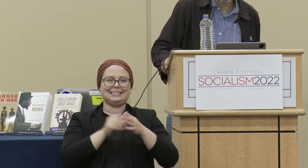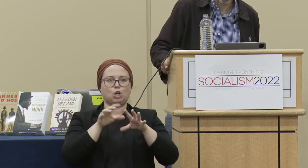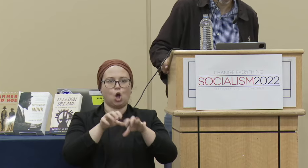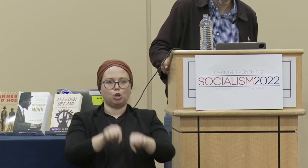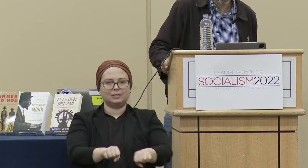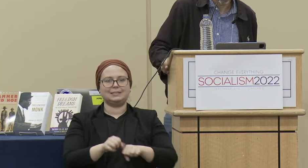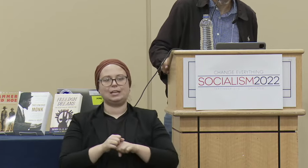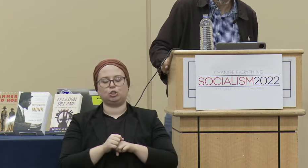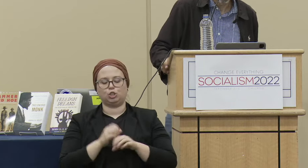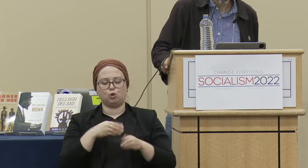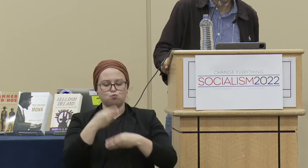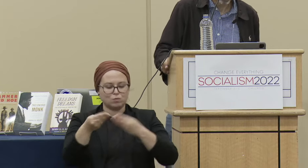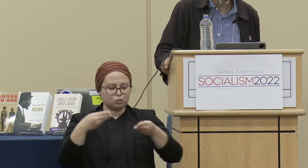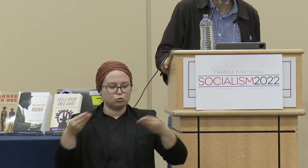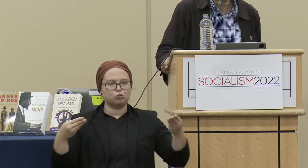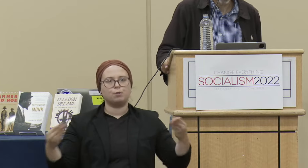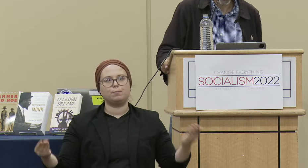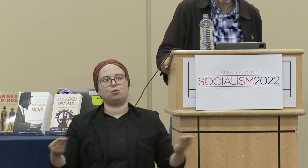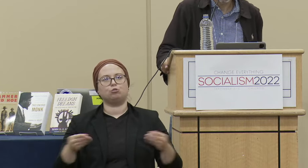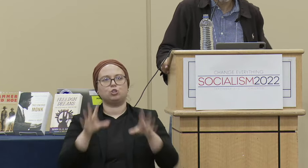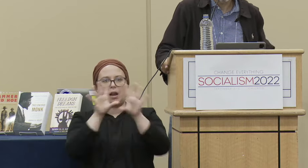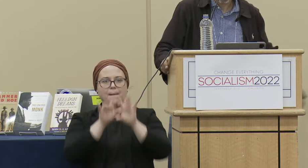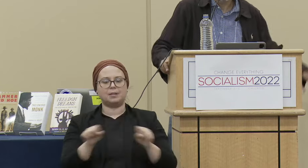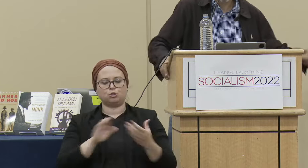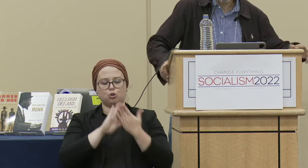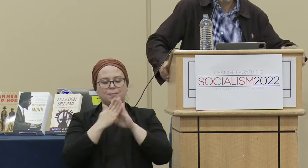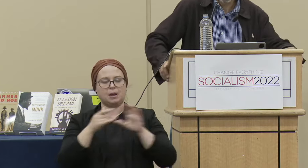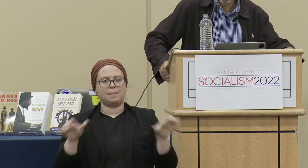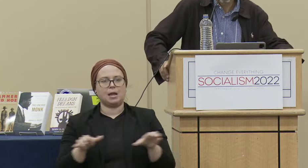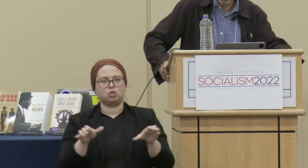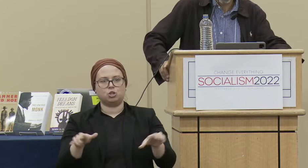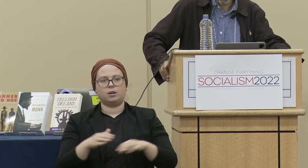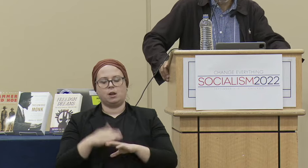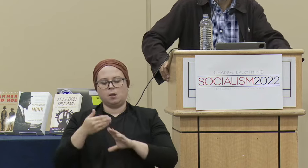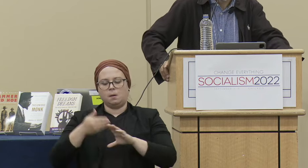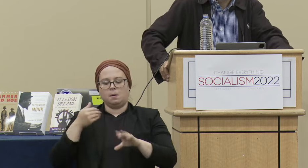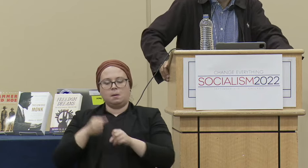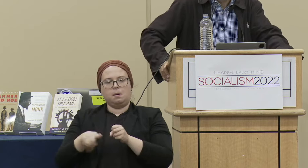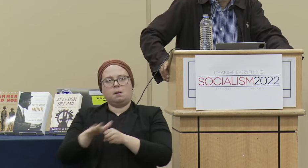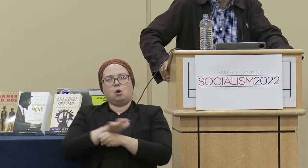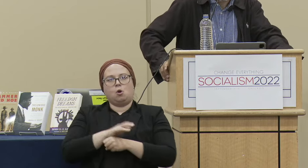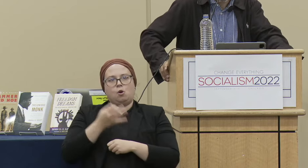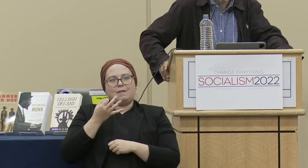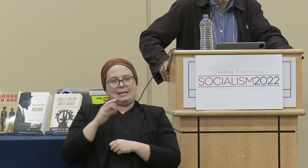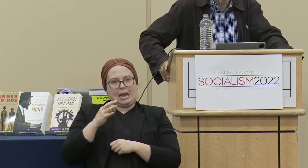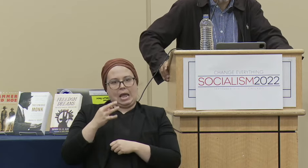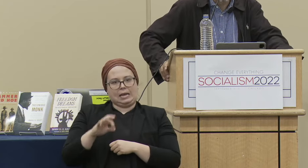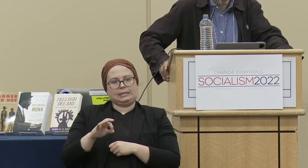dreams of recolonization, redistribution , reparation, and abolition into action. Long before COVID-19 inspired